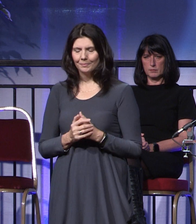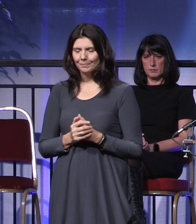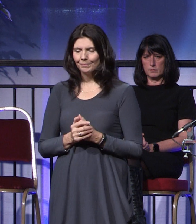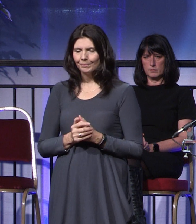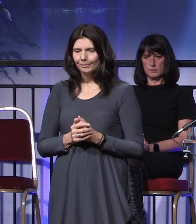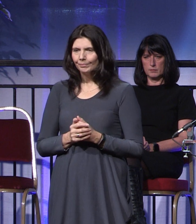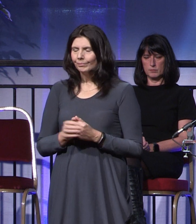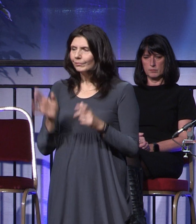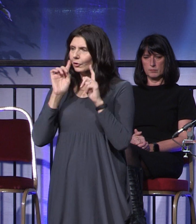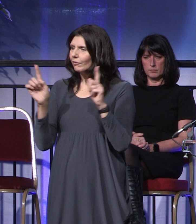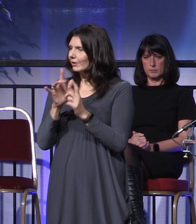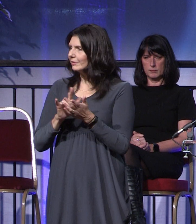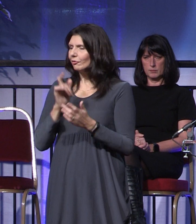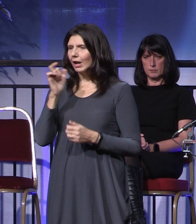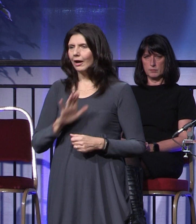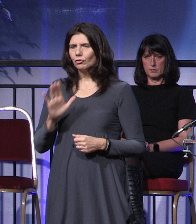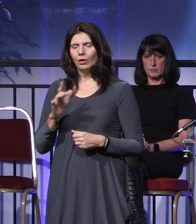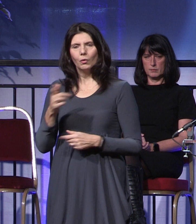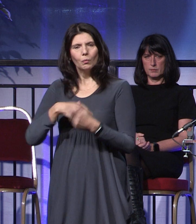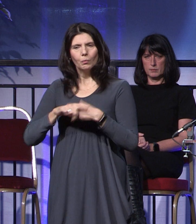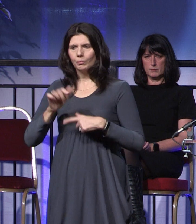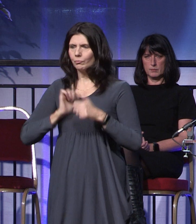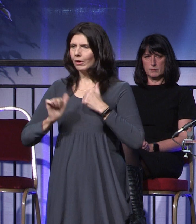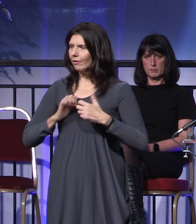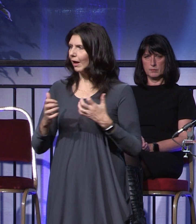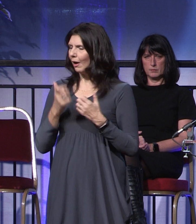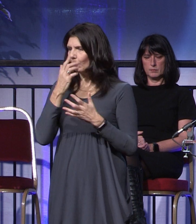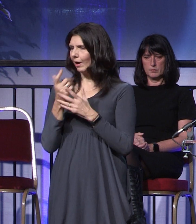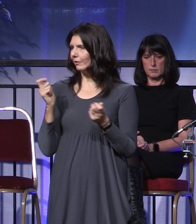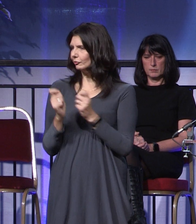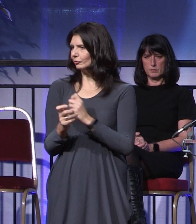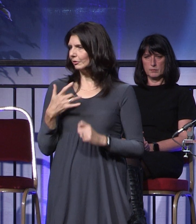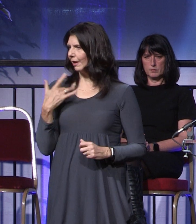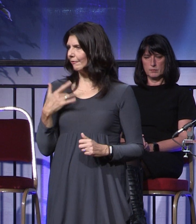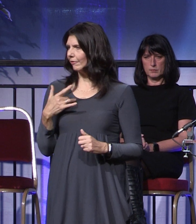lancashire we are proud of our mission of transforming lives founded in Preston